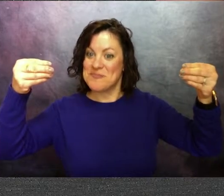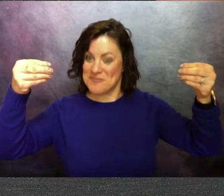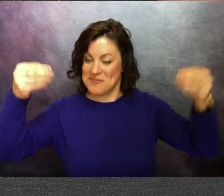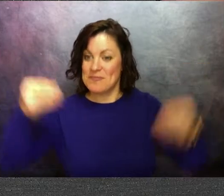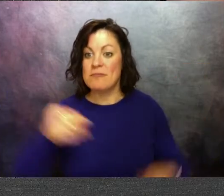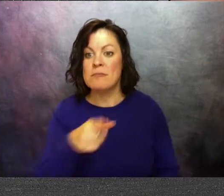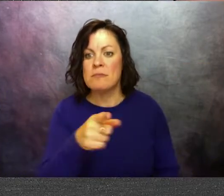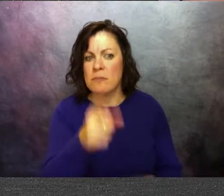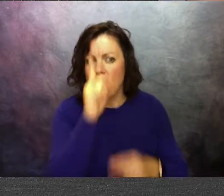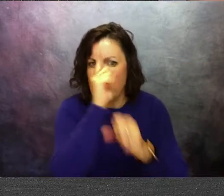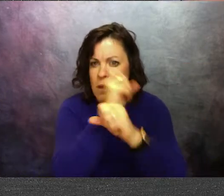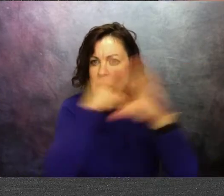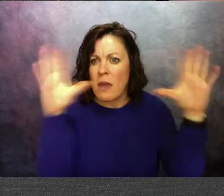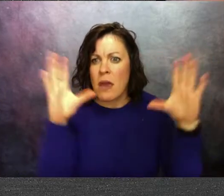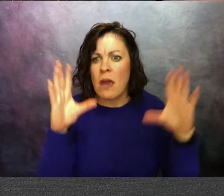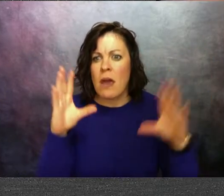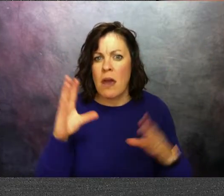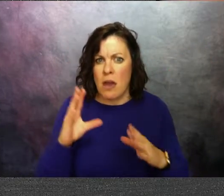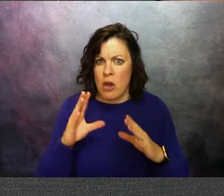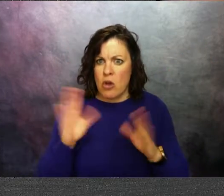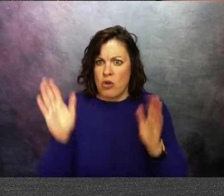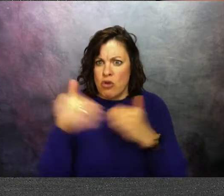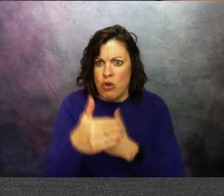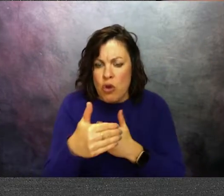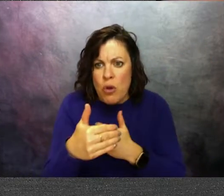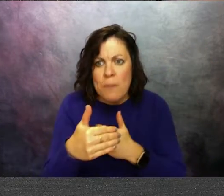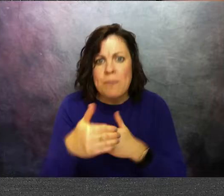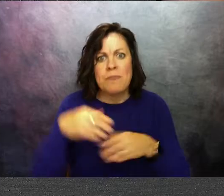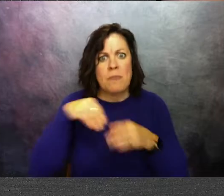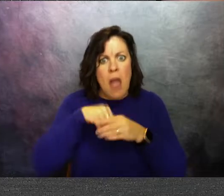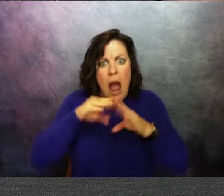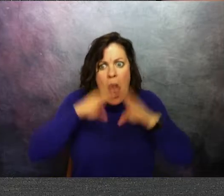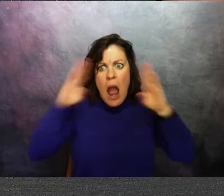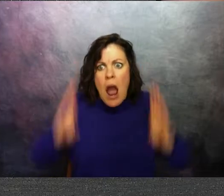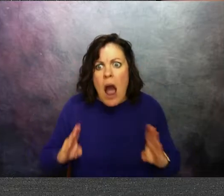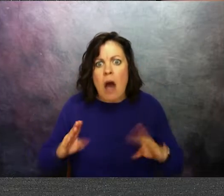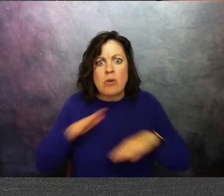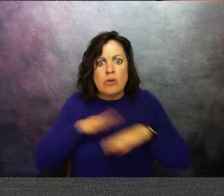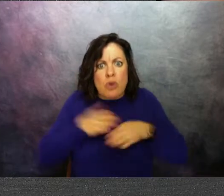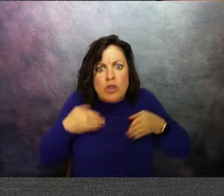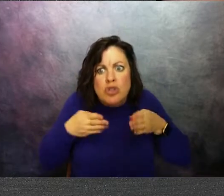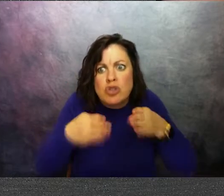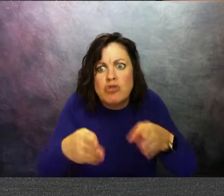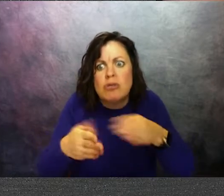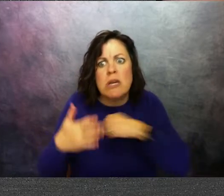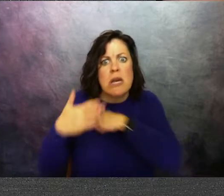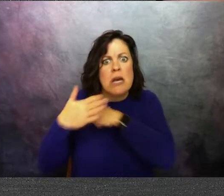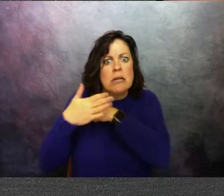In rooms, in houses, on streets, in towns and countries,